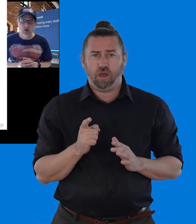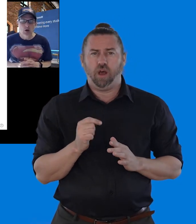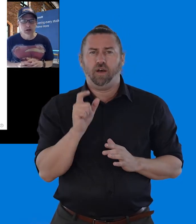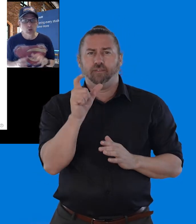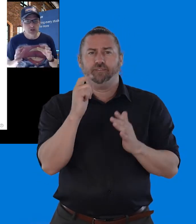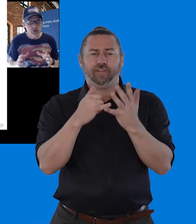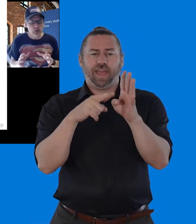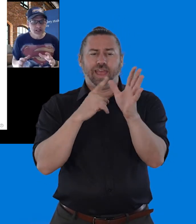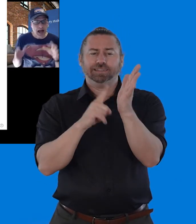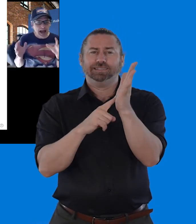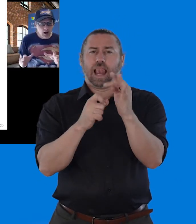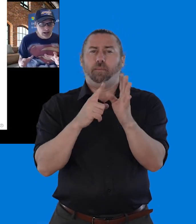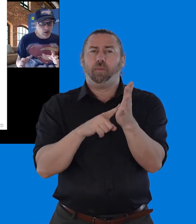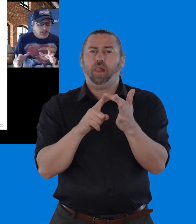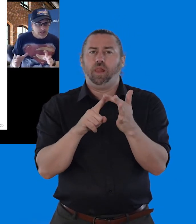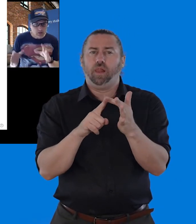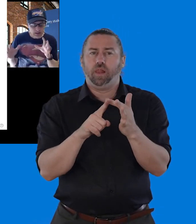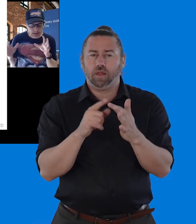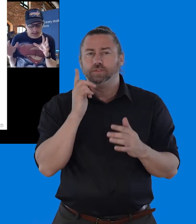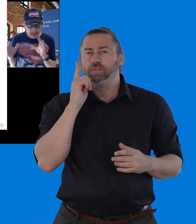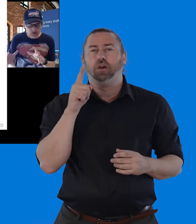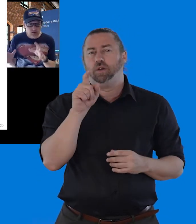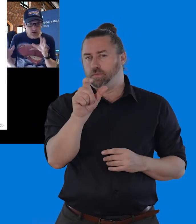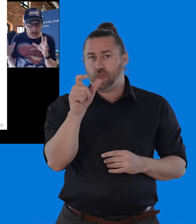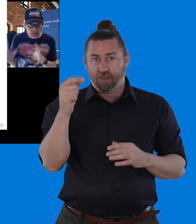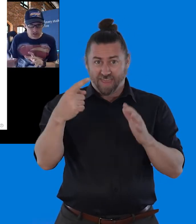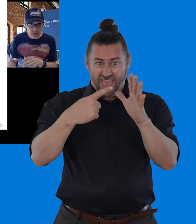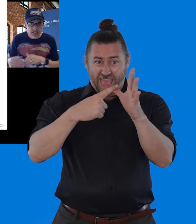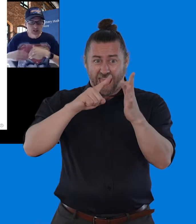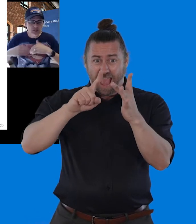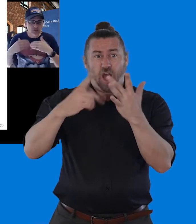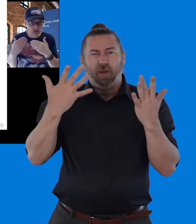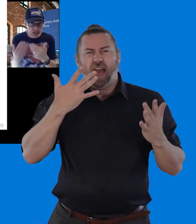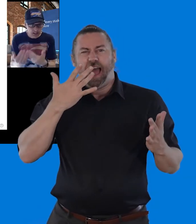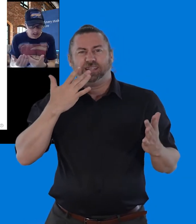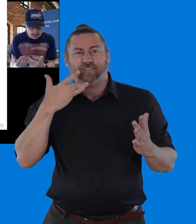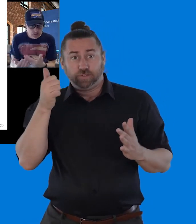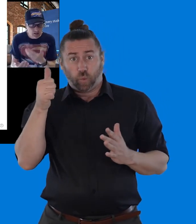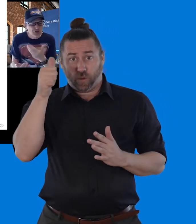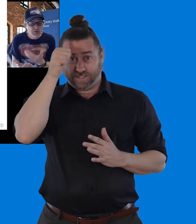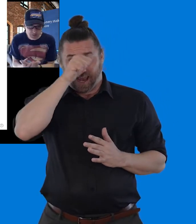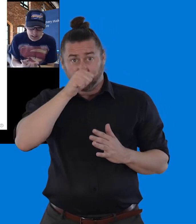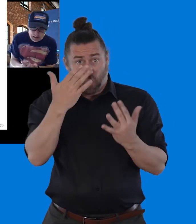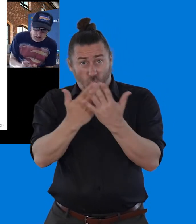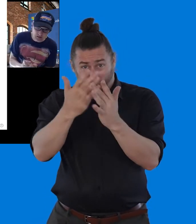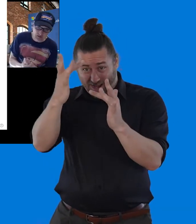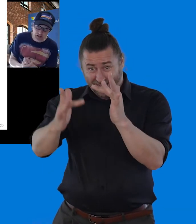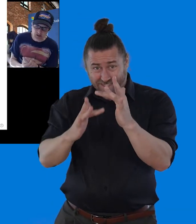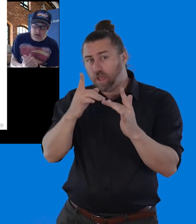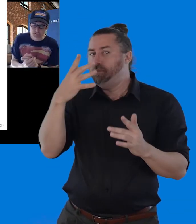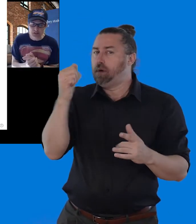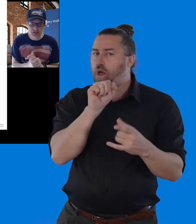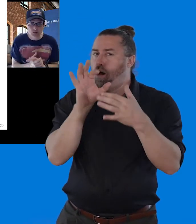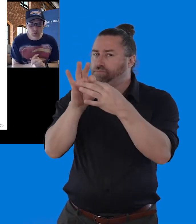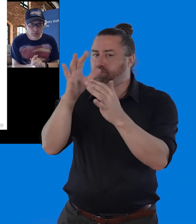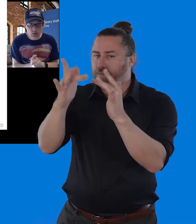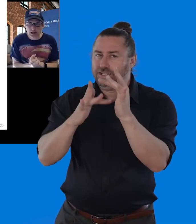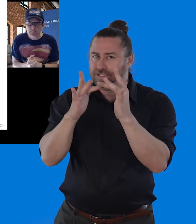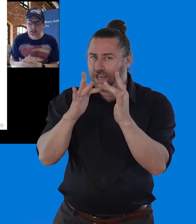So what it will do is an AI. OK, so we're connected to an artificial intelligence through the internet, so you must be connected to the internet for this to work, by the way.